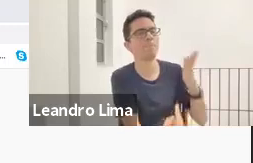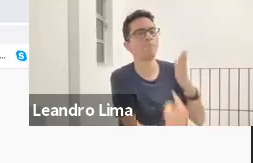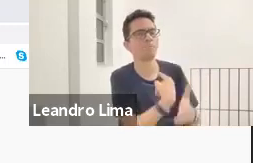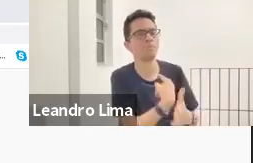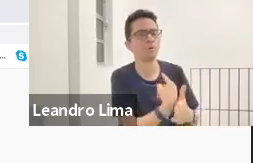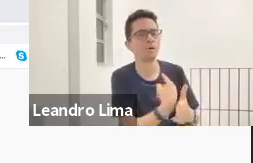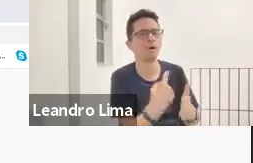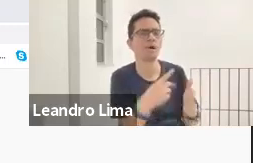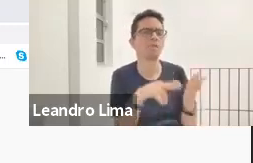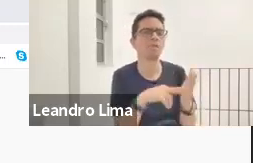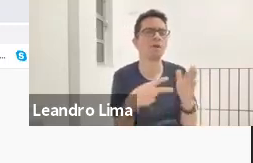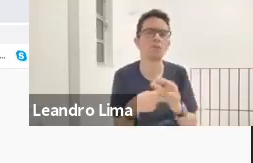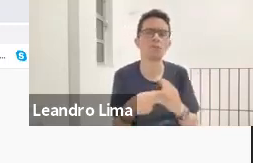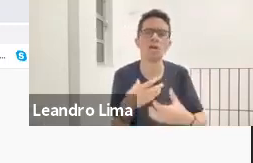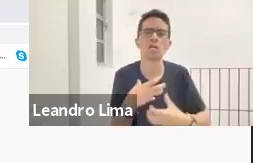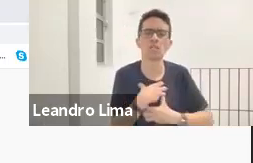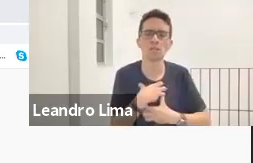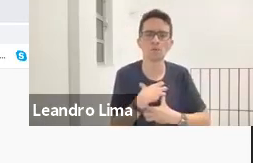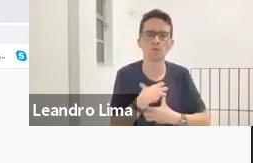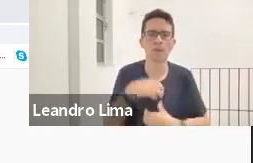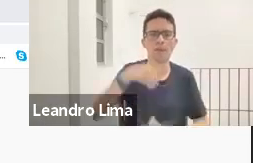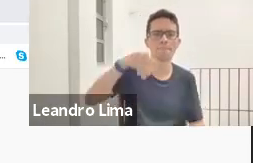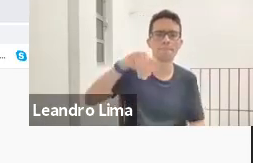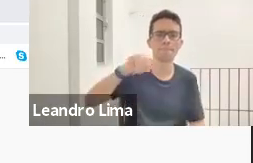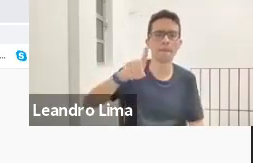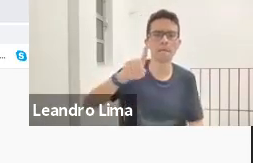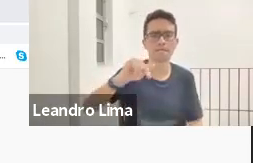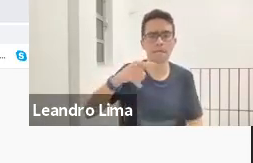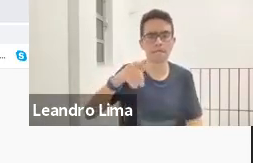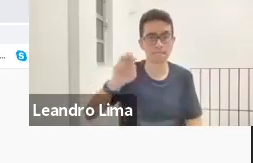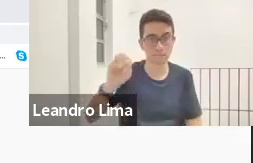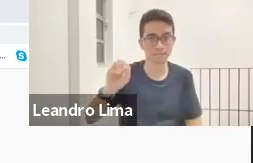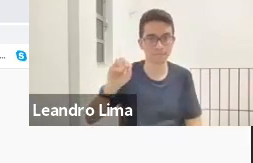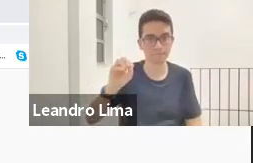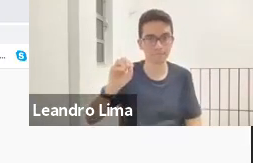do I mean by multiple means of mediate. ation. So the ation. So the mediators are those fat So the mediators are those factors.